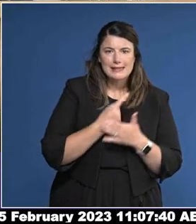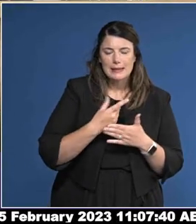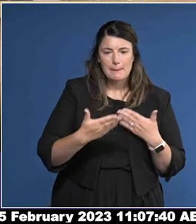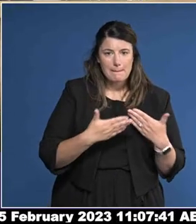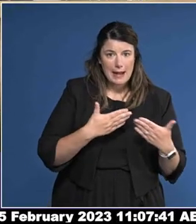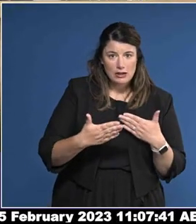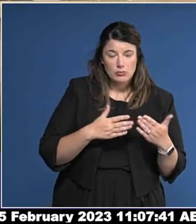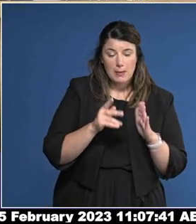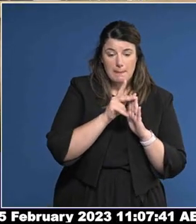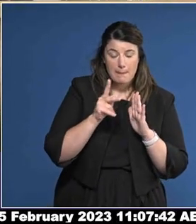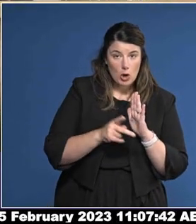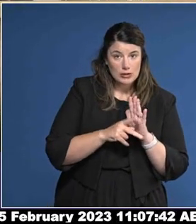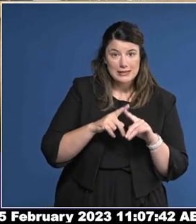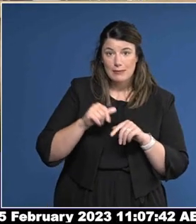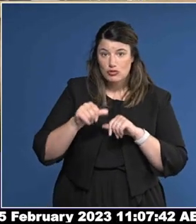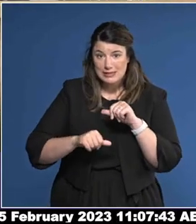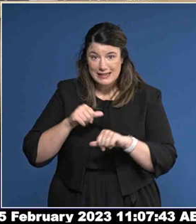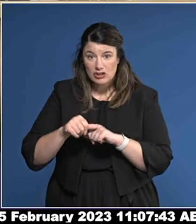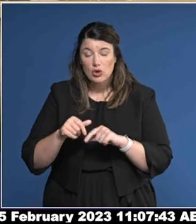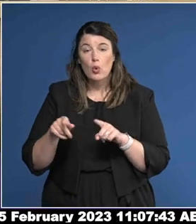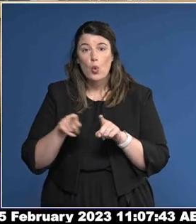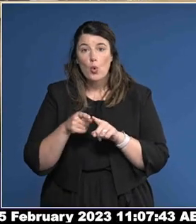That also includes critical incident investigations, critical incident